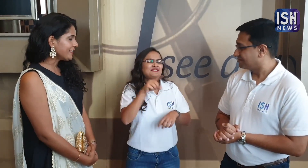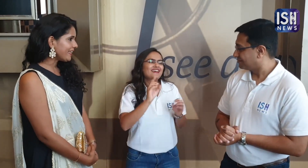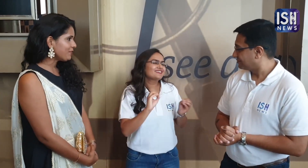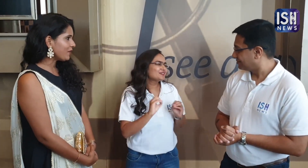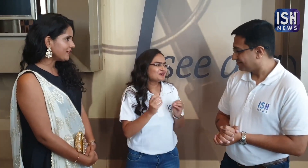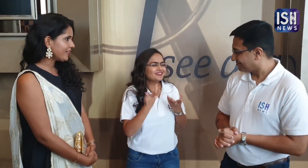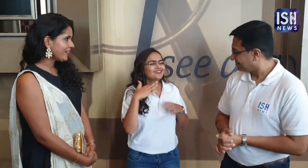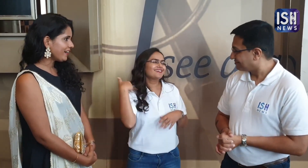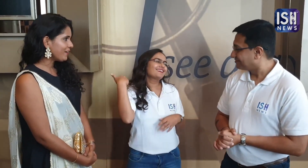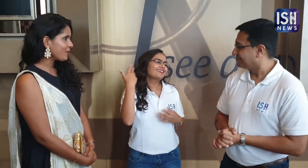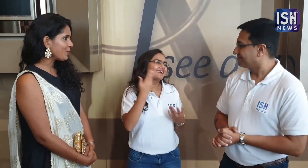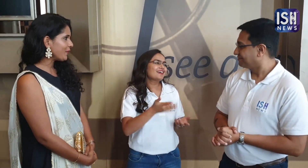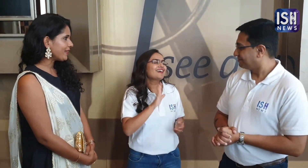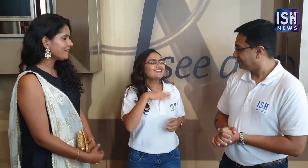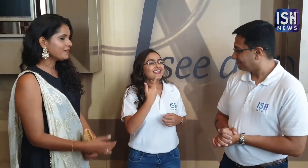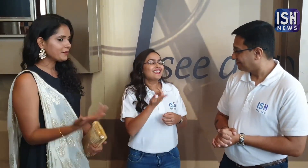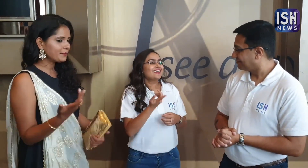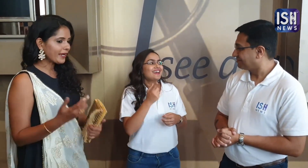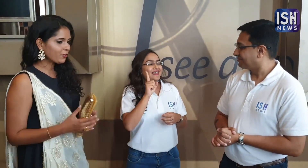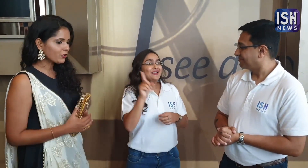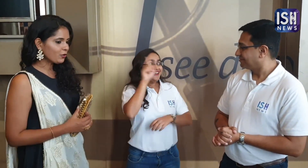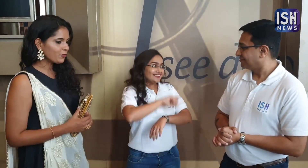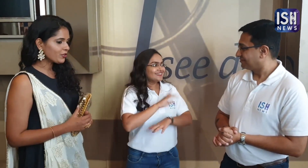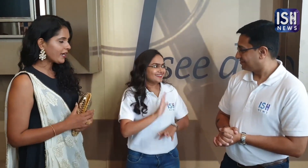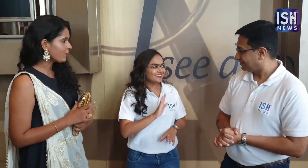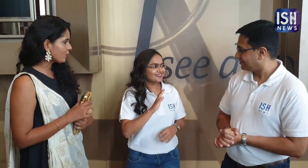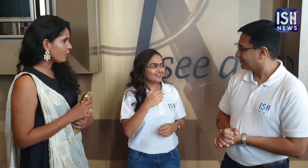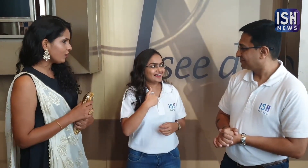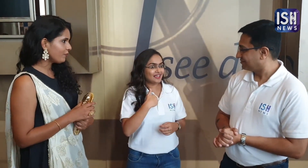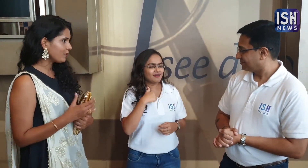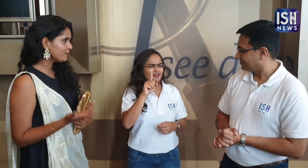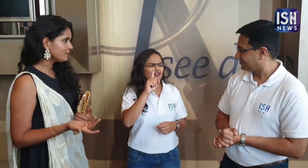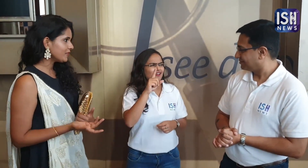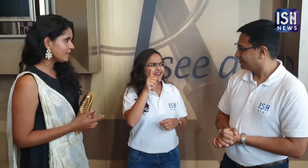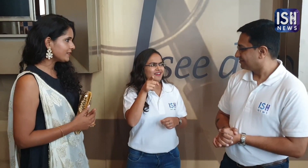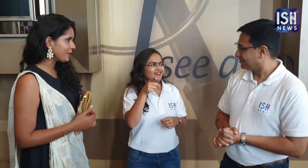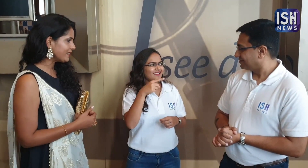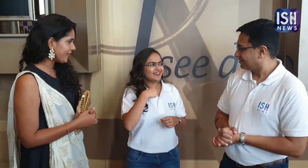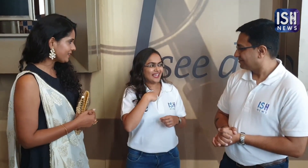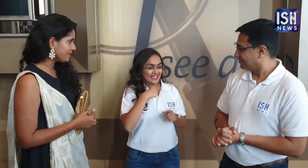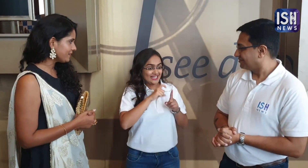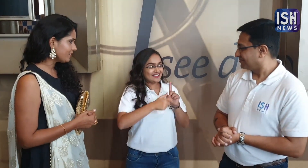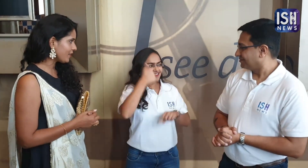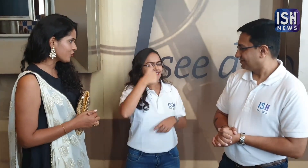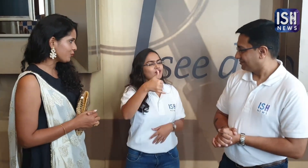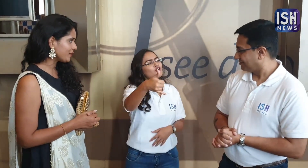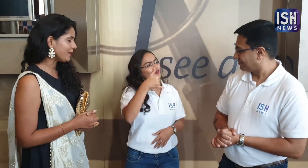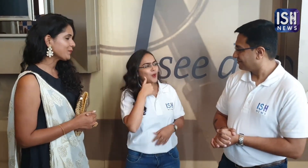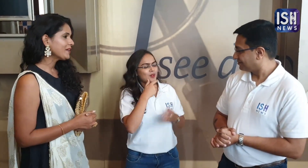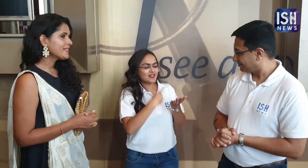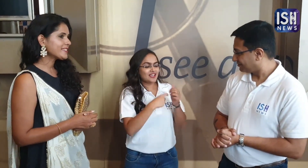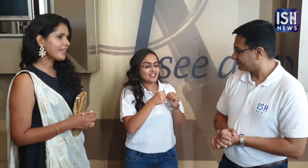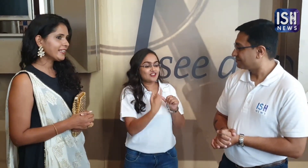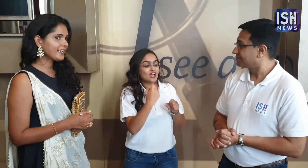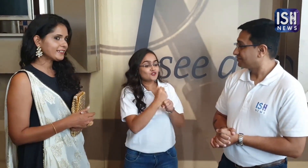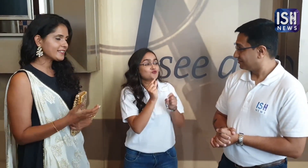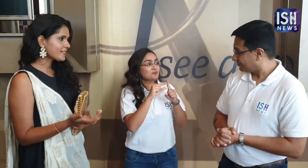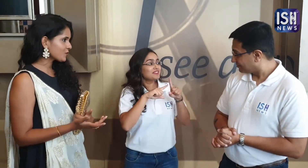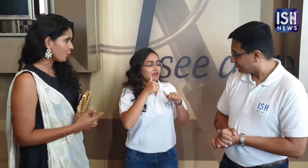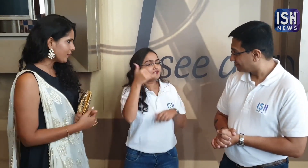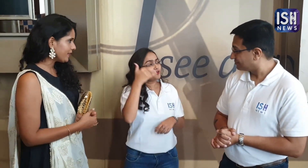Then one day I got a call from the Director Raj Gupta about a story.